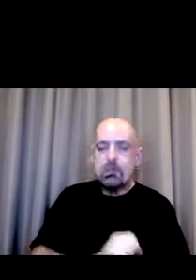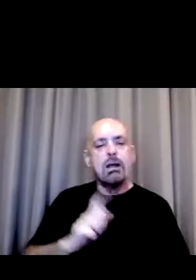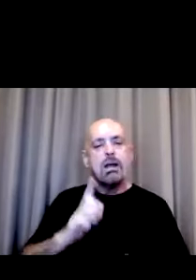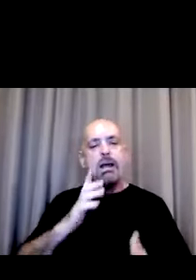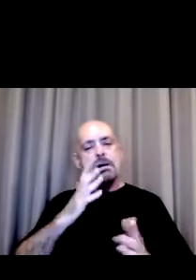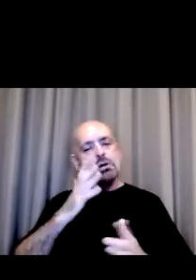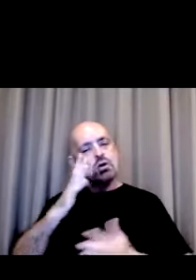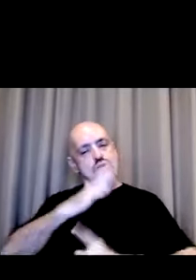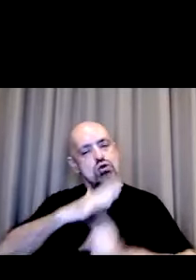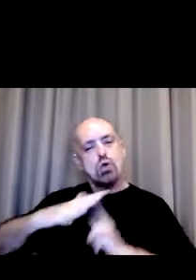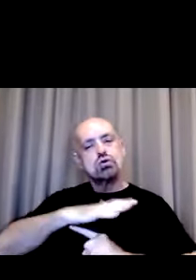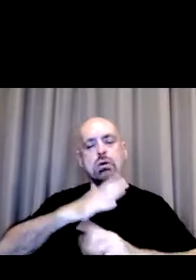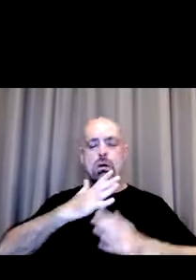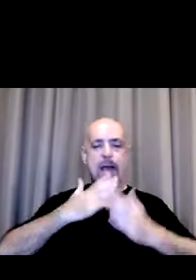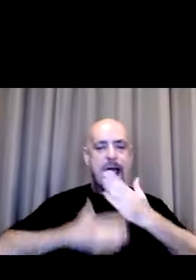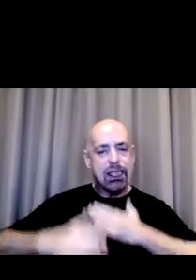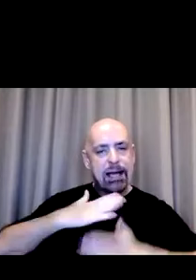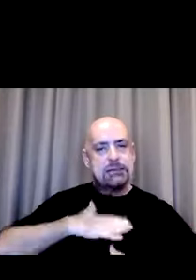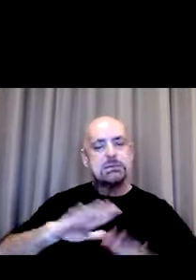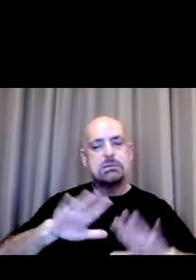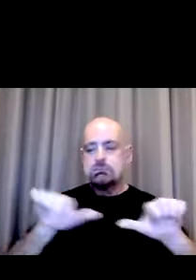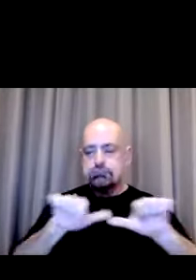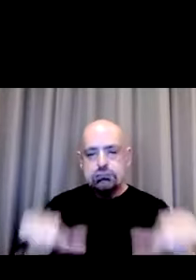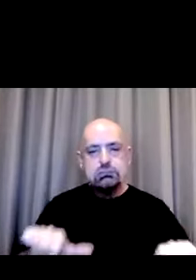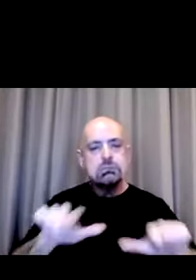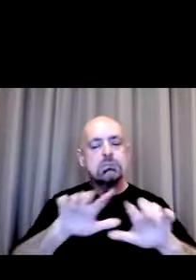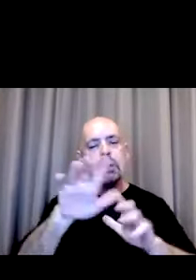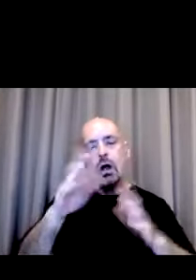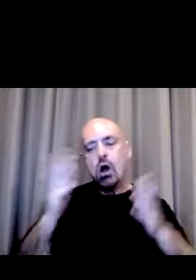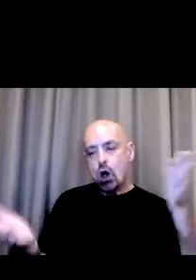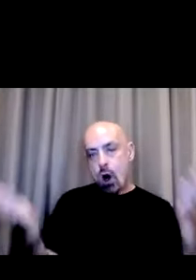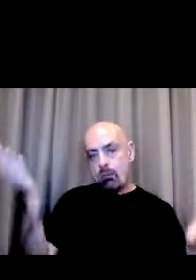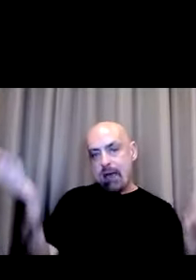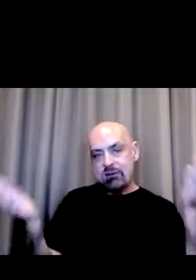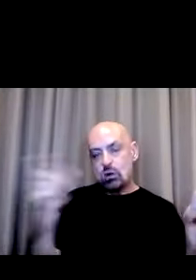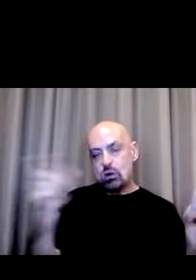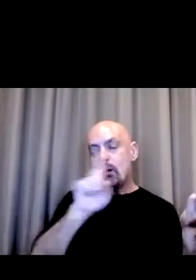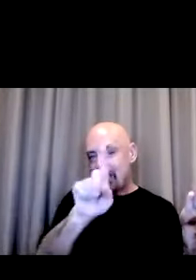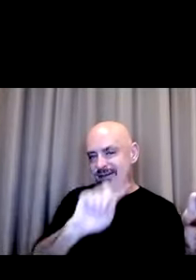for fighting for women's rights as a category on its own and not